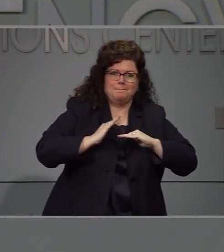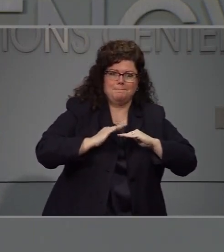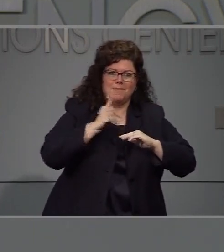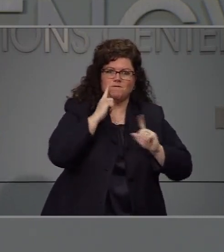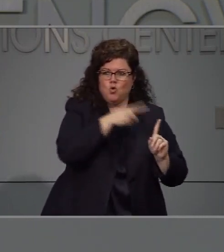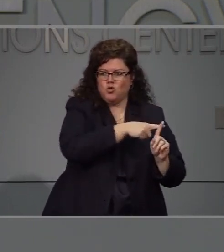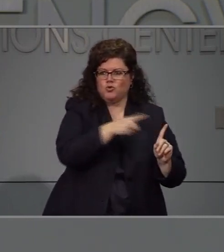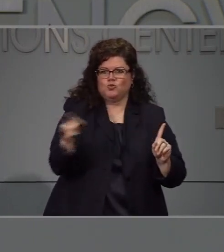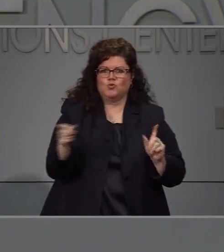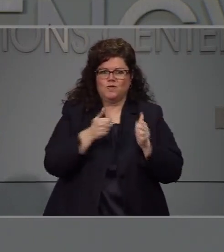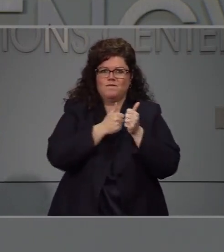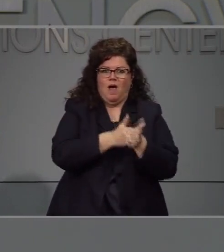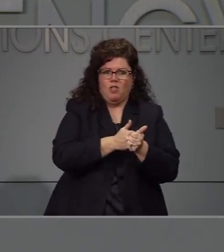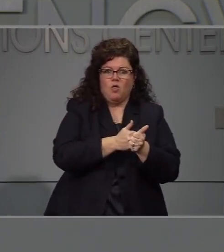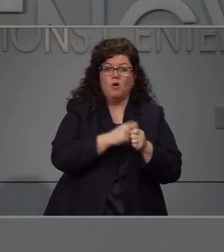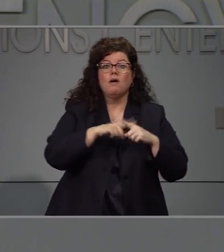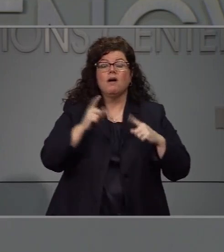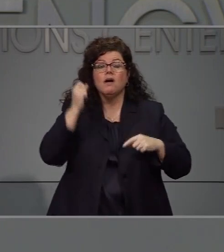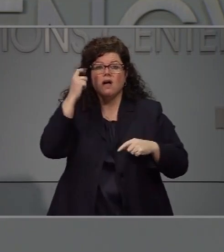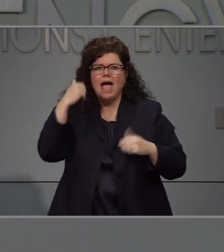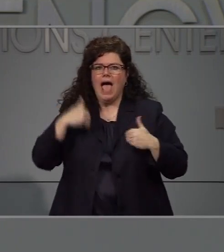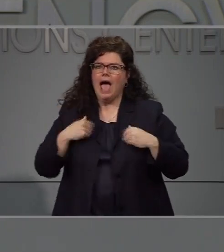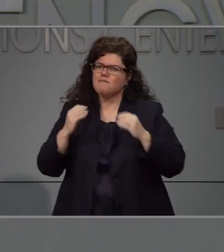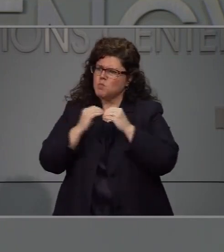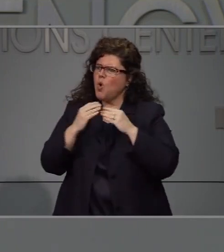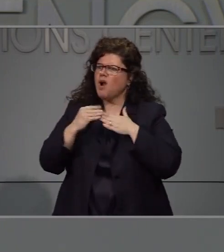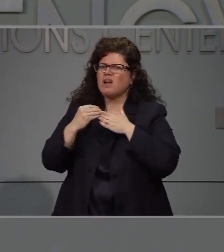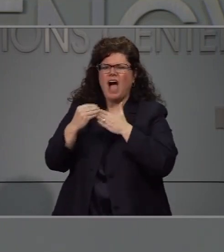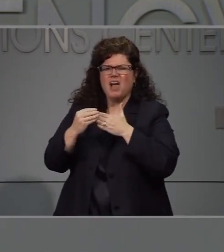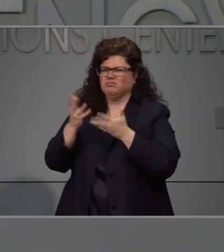ASSOCIATION TO PUT TOGETHER QUITE A COMPREHENSIVE LIST OF RECOMMENDATIONS THERE ARE CERTAIN THINGS THAT WE WANTED